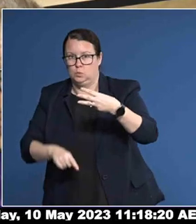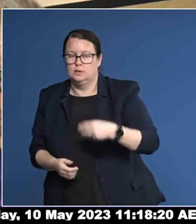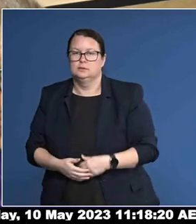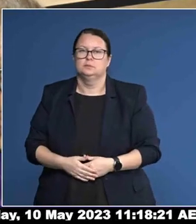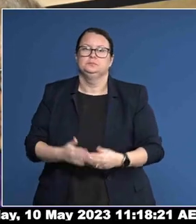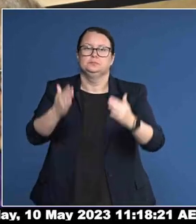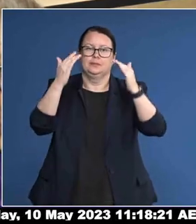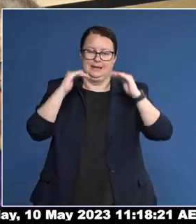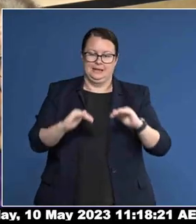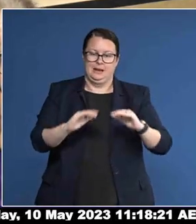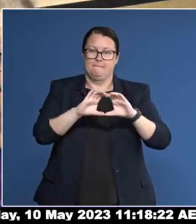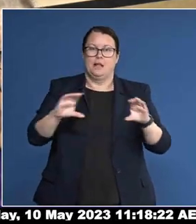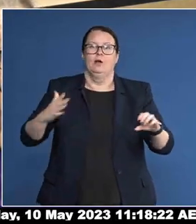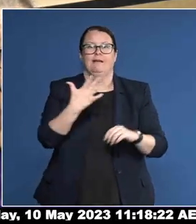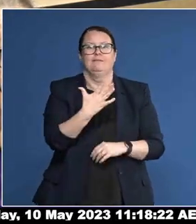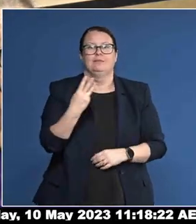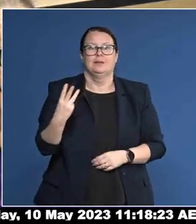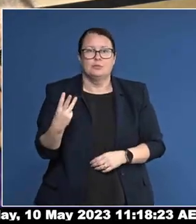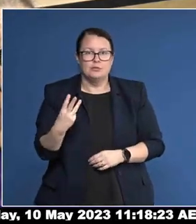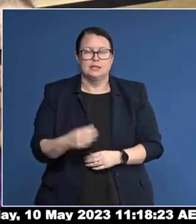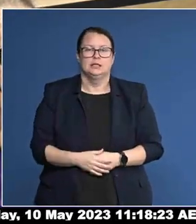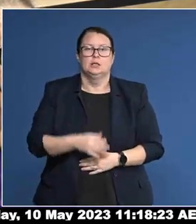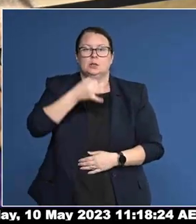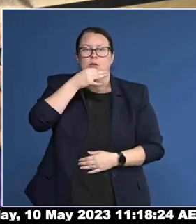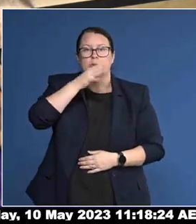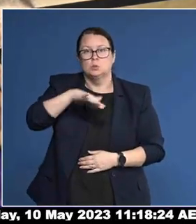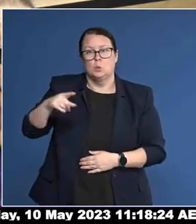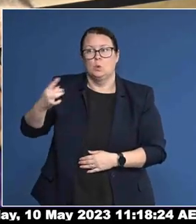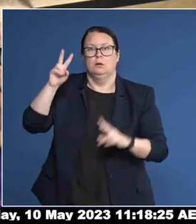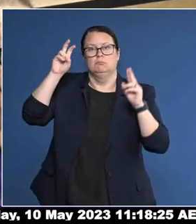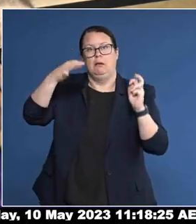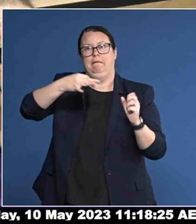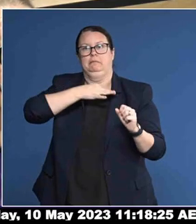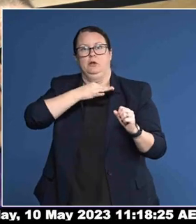'Vulnerable children who could attend school during school closures included children who